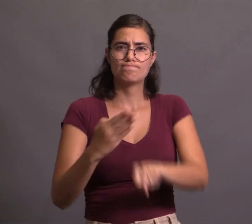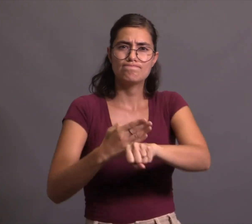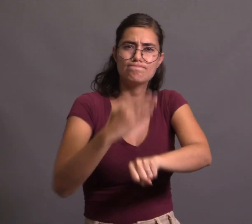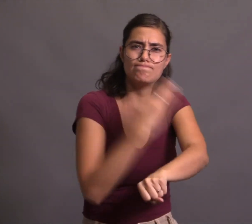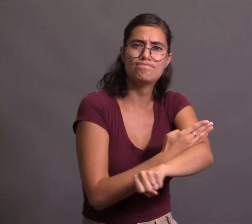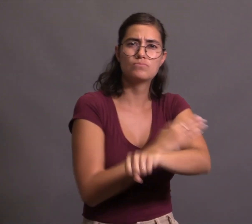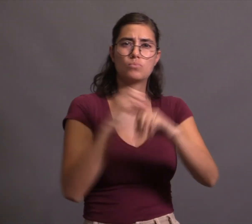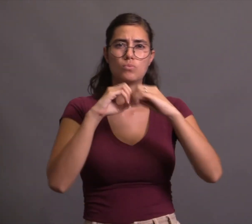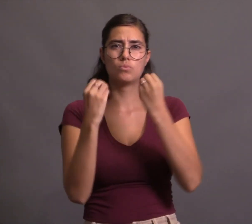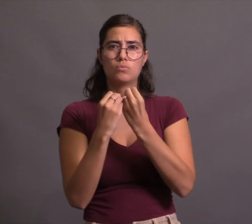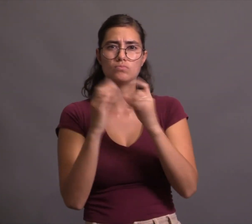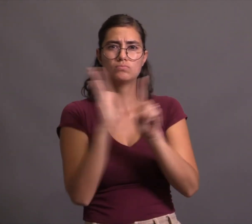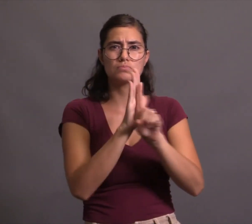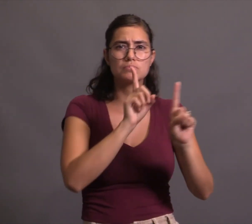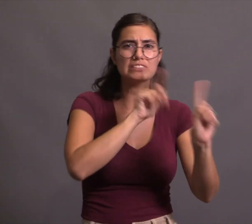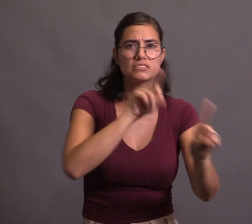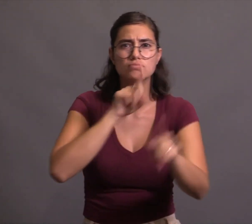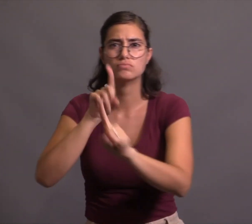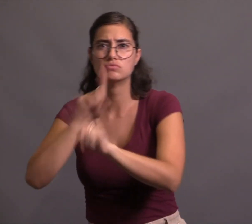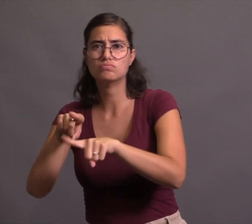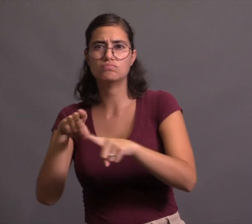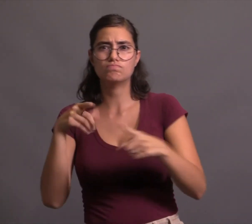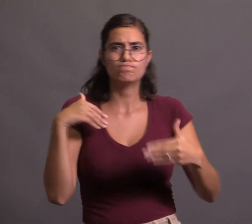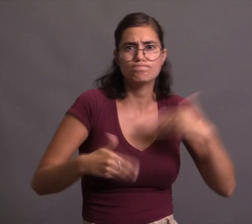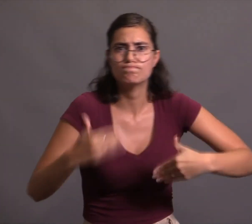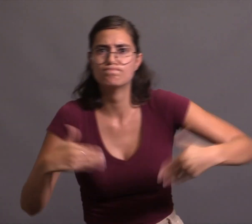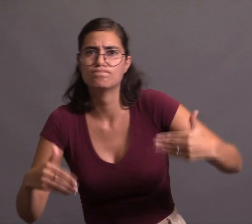Improve the organization’s responsiveness, agility,